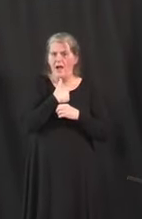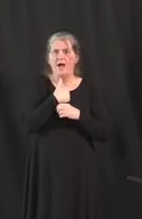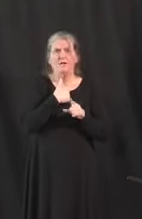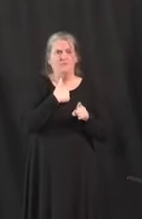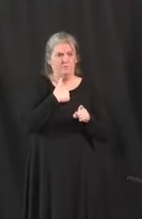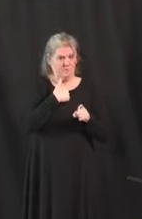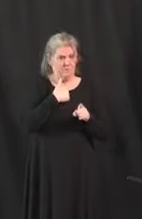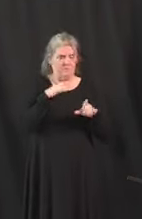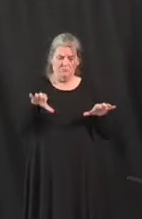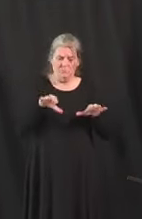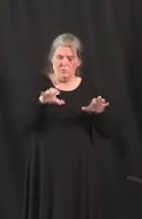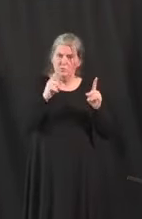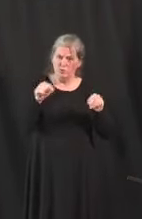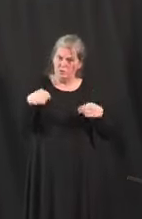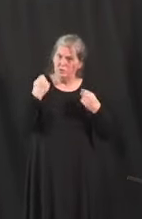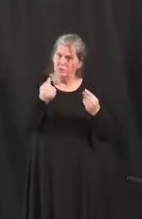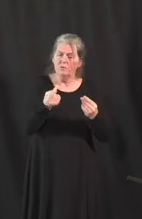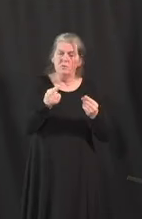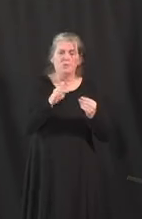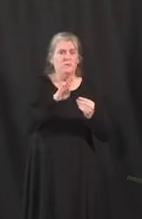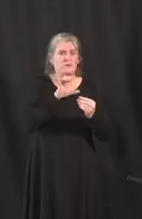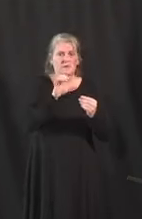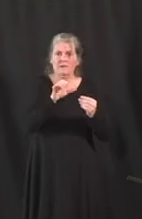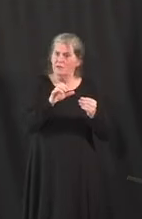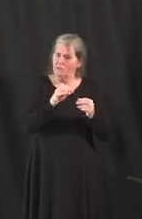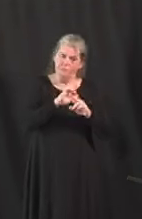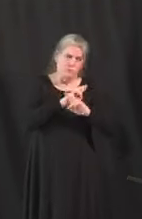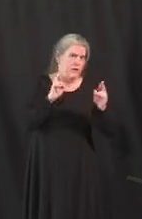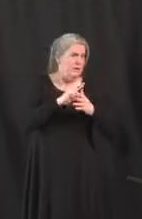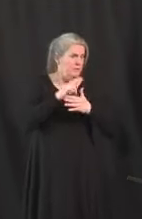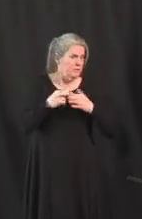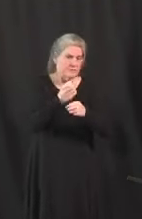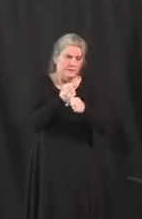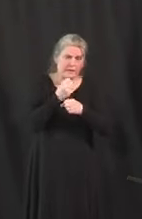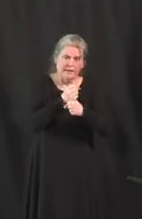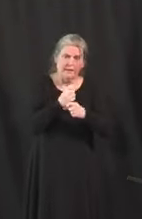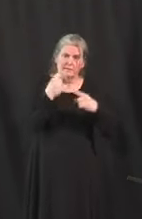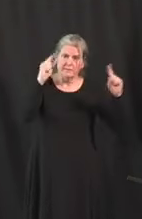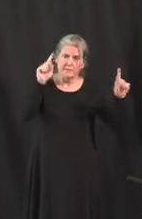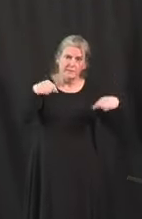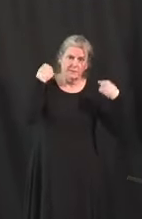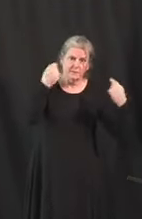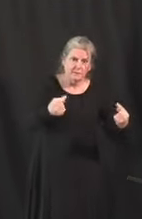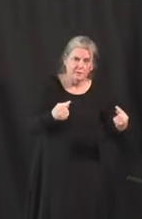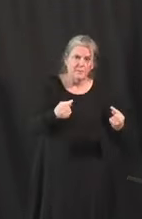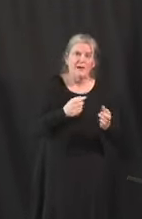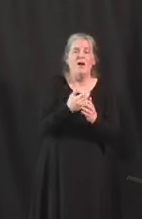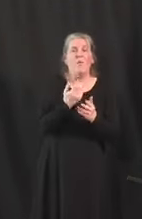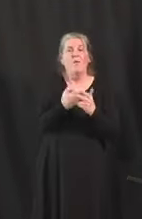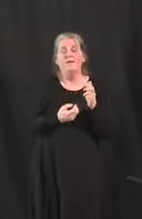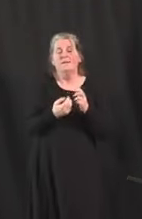SEVERAL WEEKS IN BC. IT'S REALLY THE TRANSPORT. SO WE ARE IN A VERY COMFORTABLE